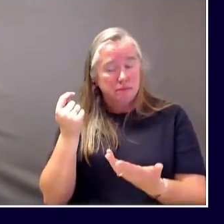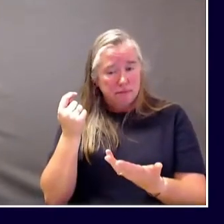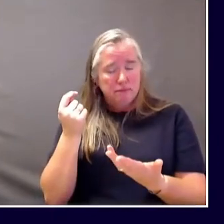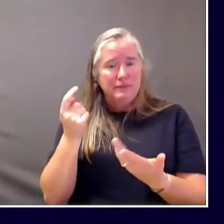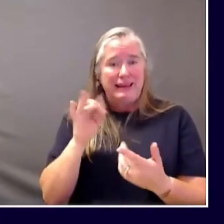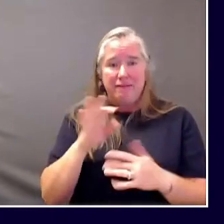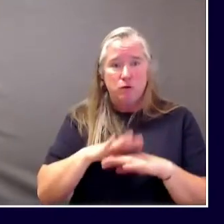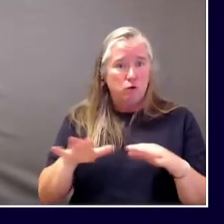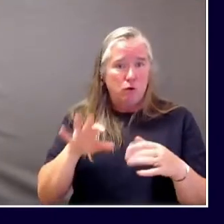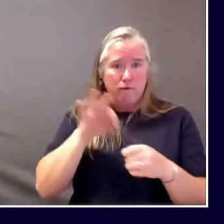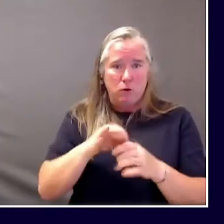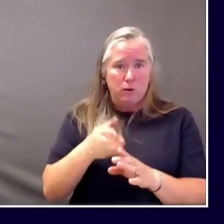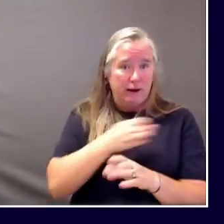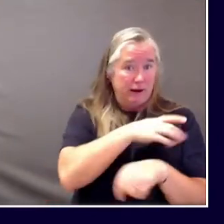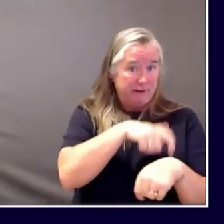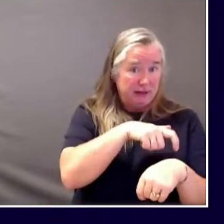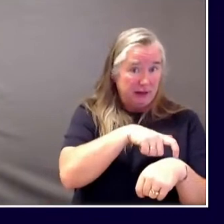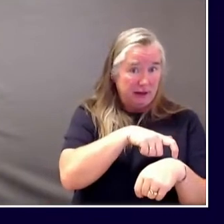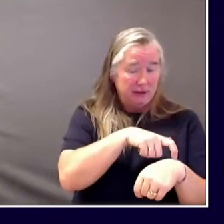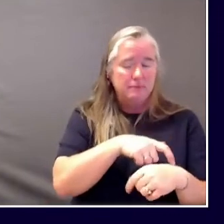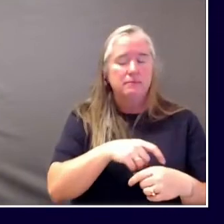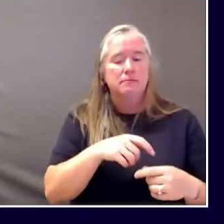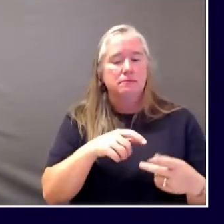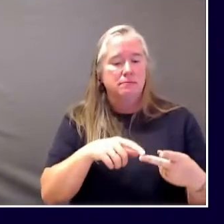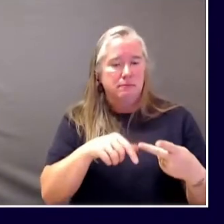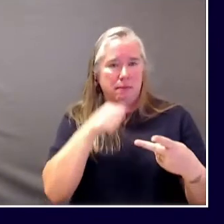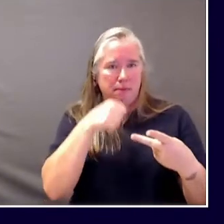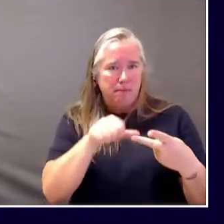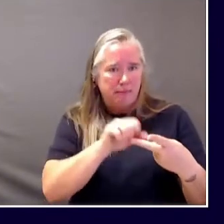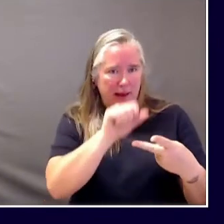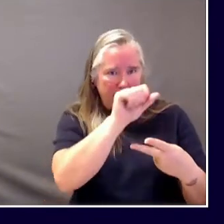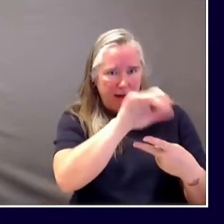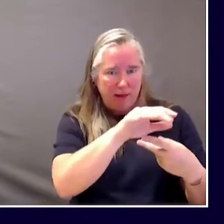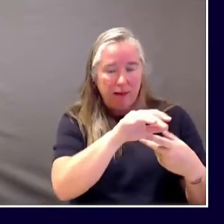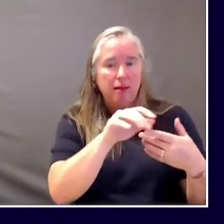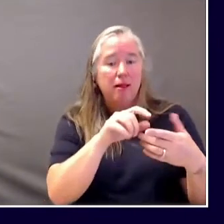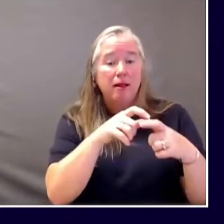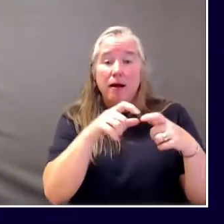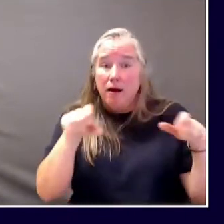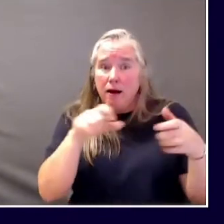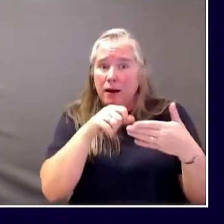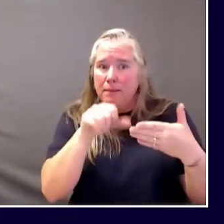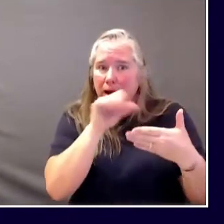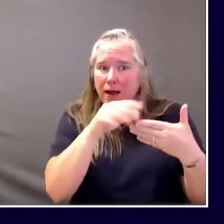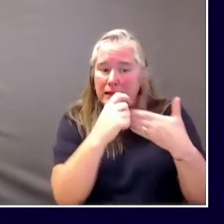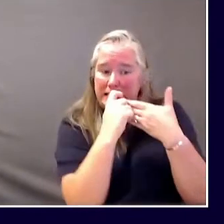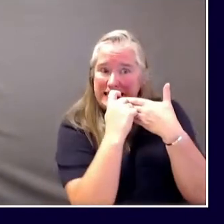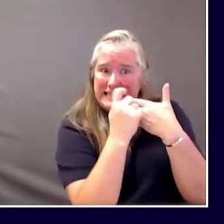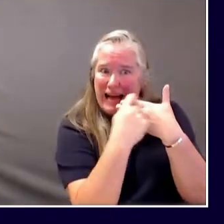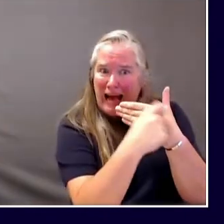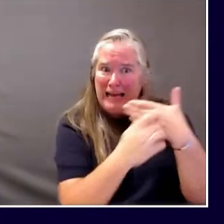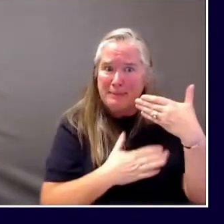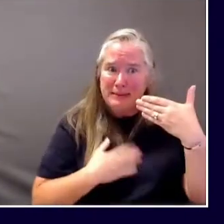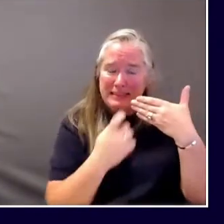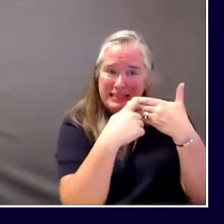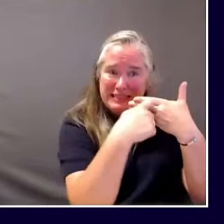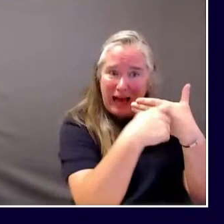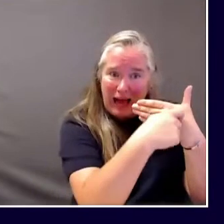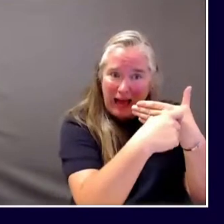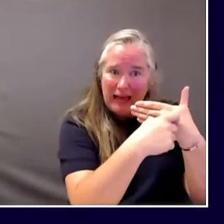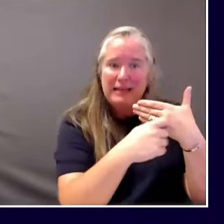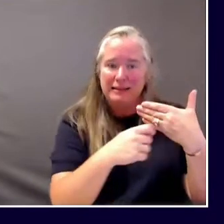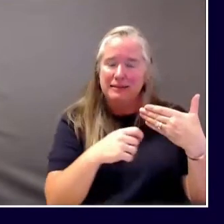at the office or dropping your